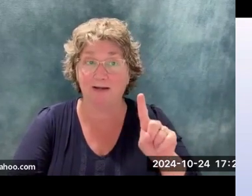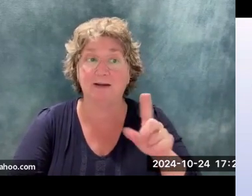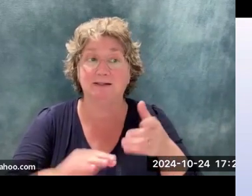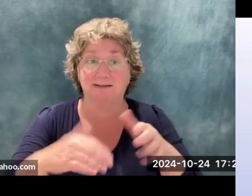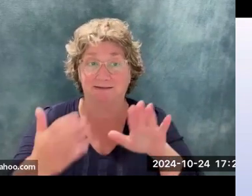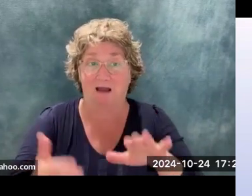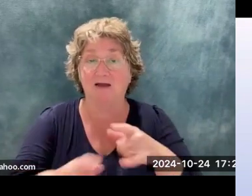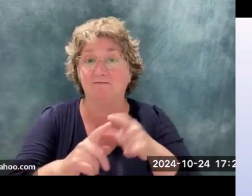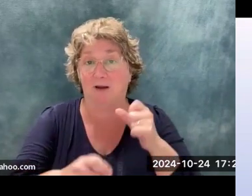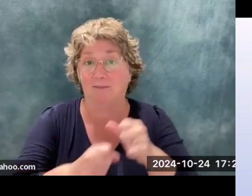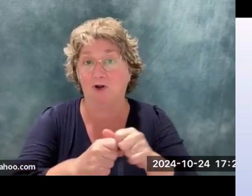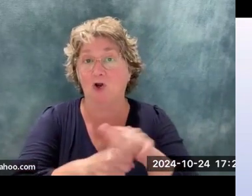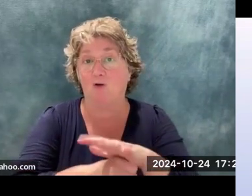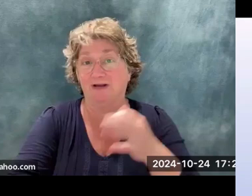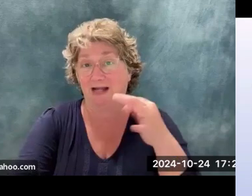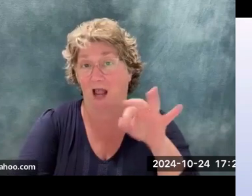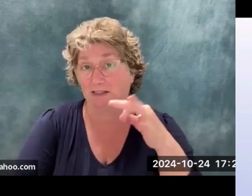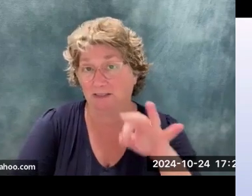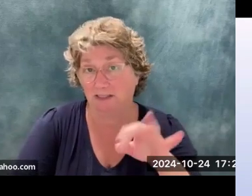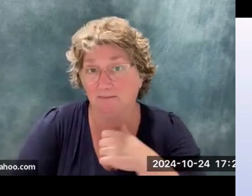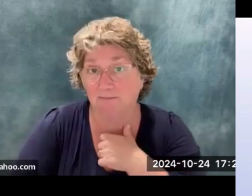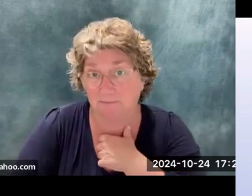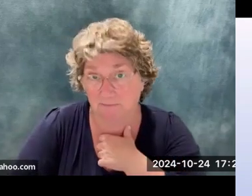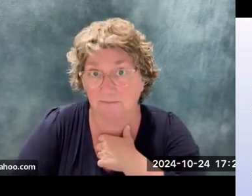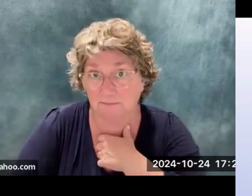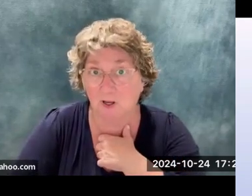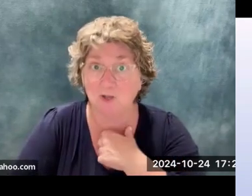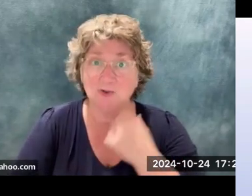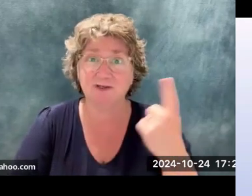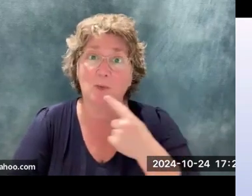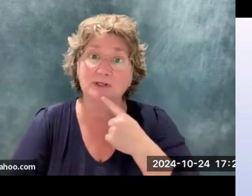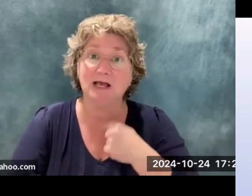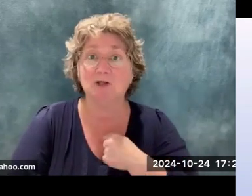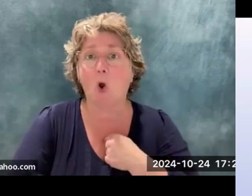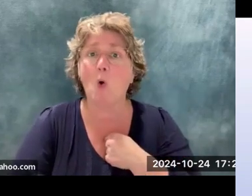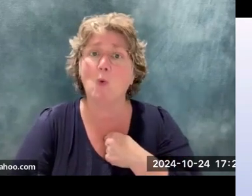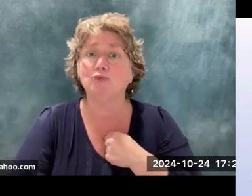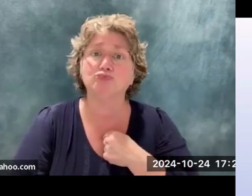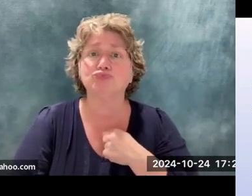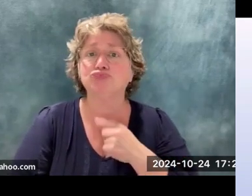So if anybody tells you, I'm not going to get a vaccine for my child because kids don't get COVID they don't die of COVID,